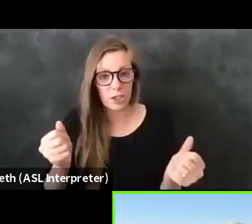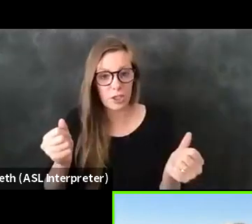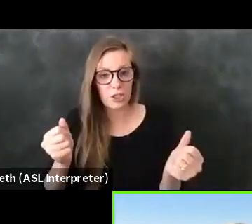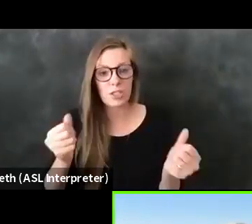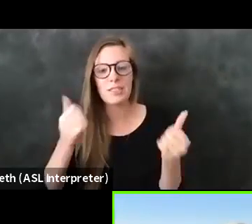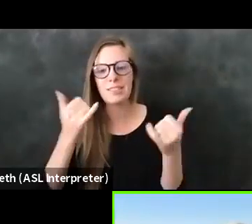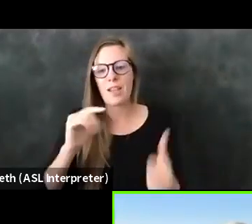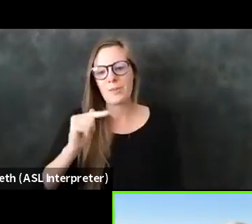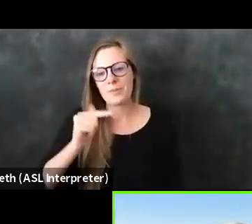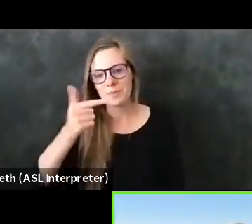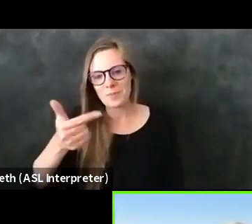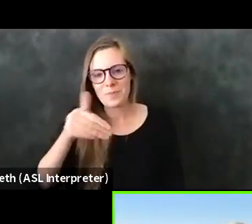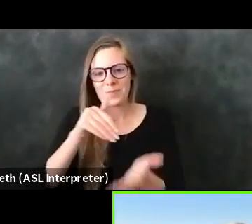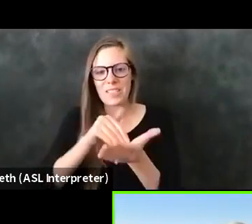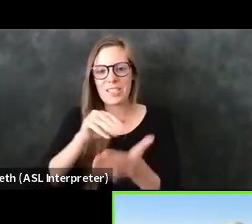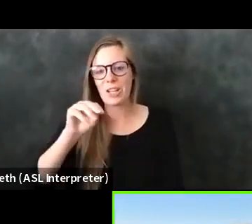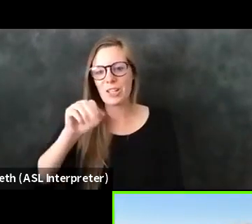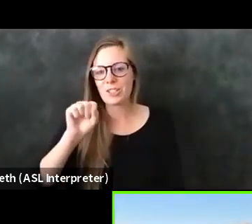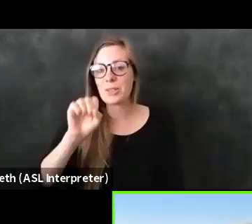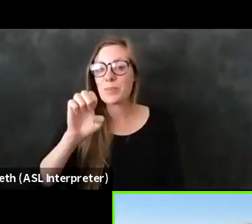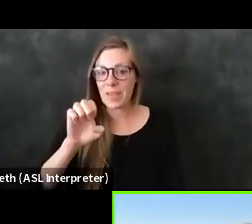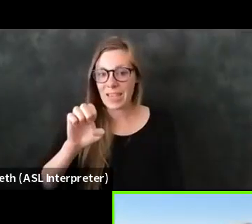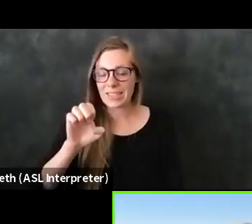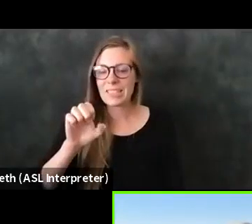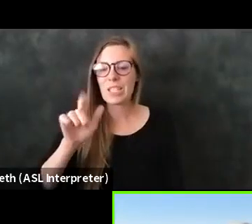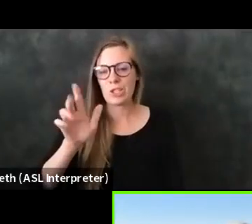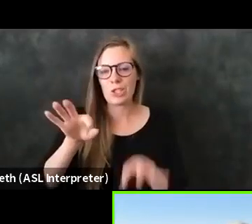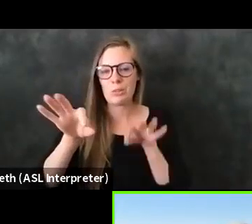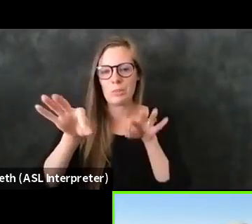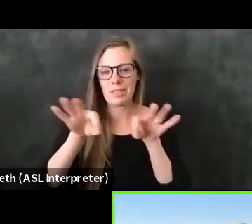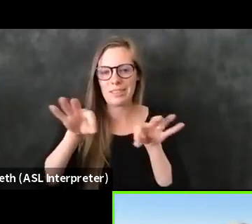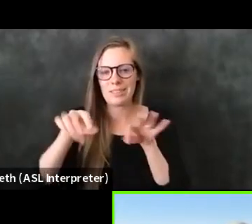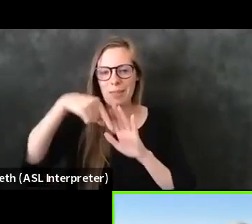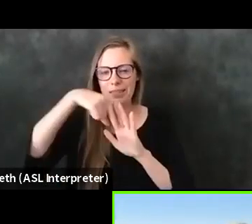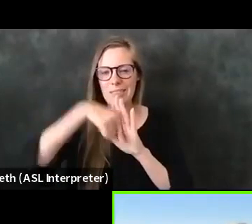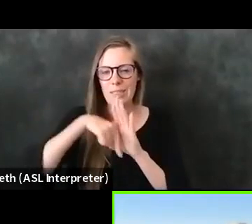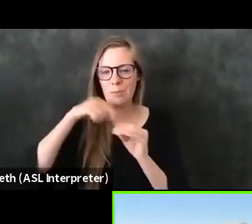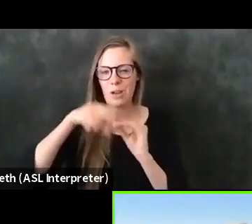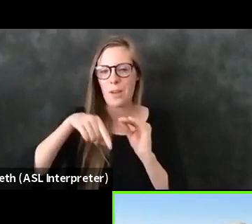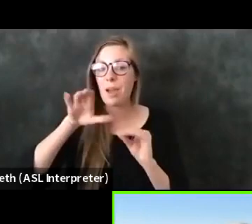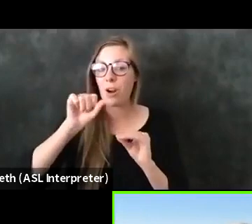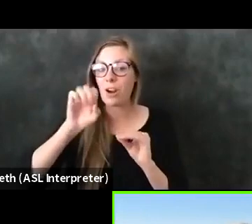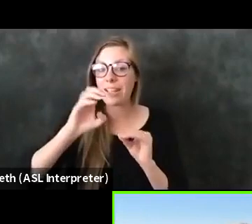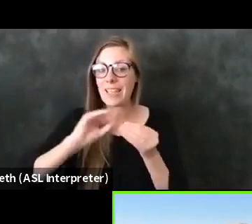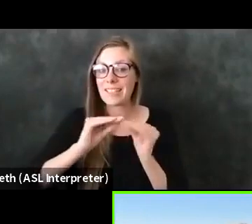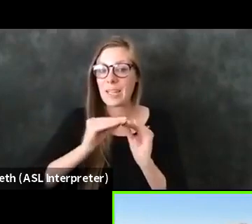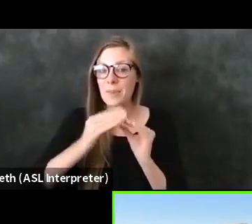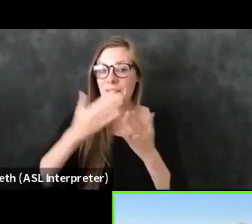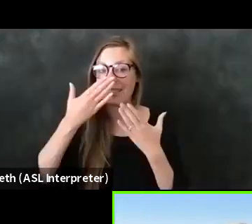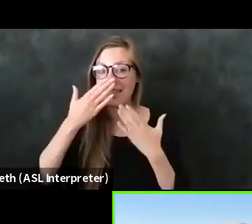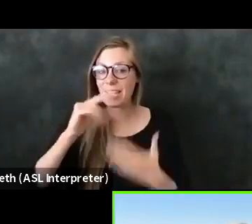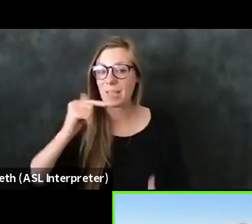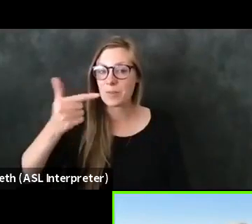Sundari Mase, our health officer, will go into more detail about our case numbers. Thank you, doctora Mase.